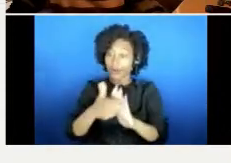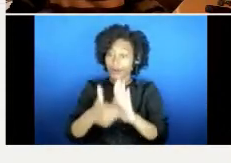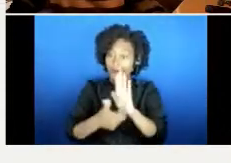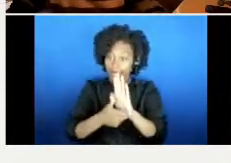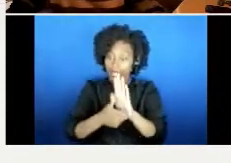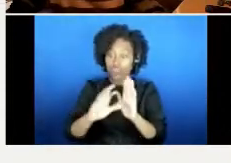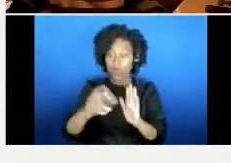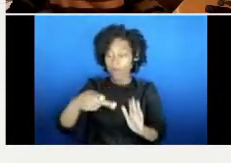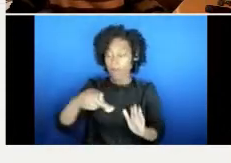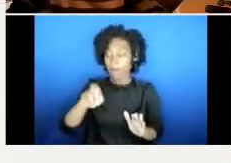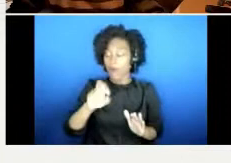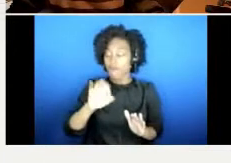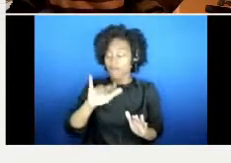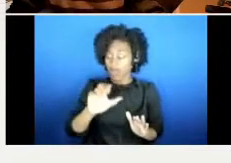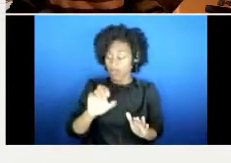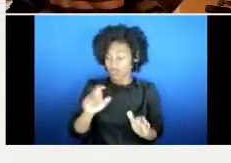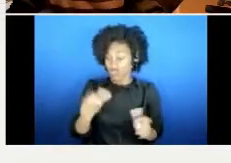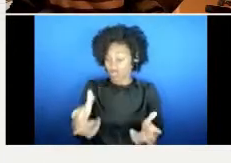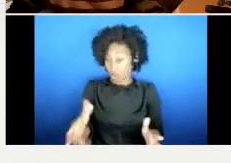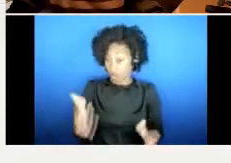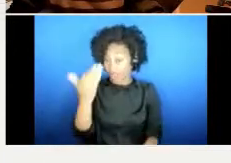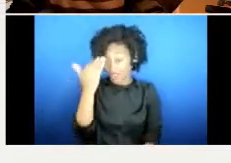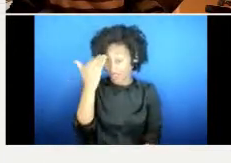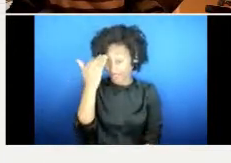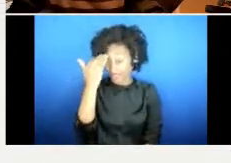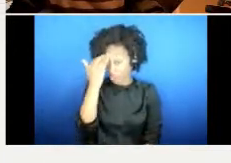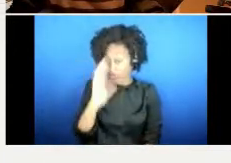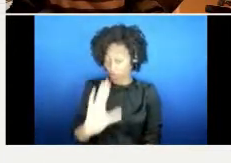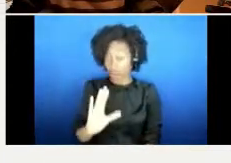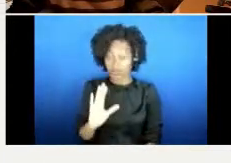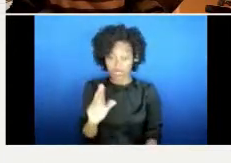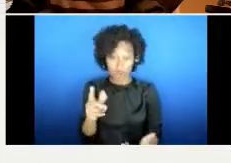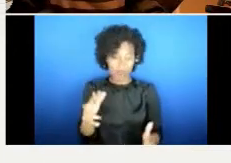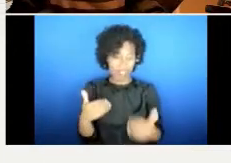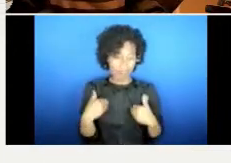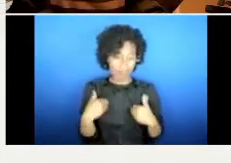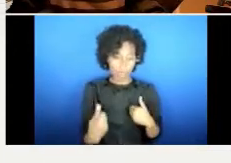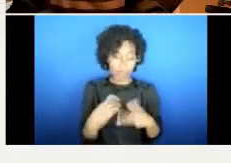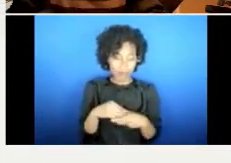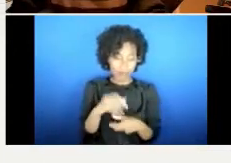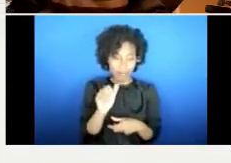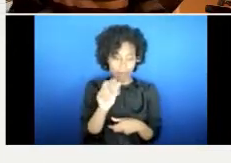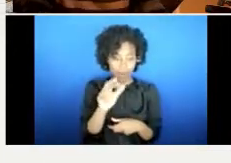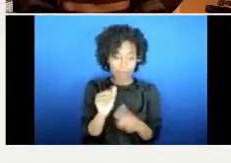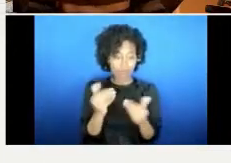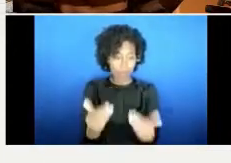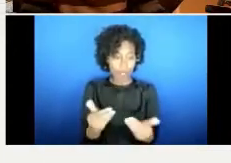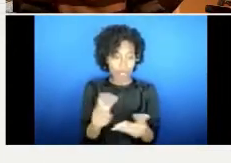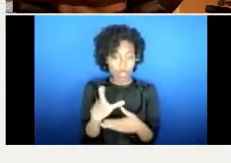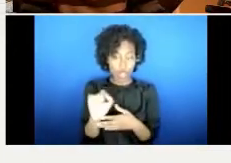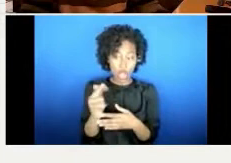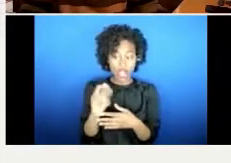You should have a profile within AERA. So login and I'm going to use a test account